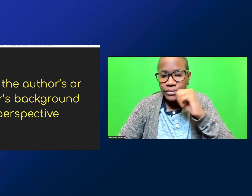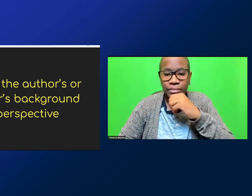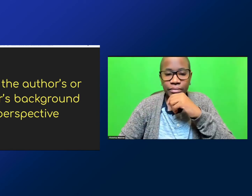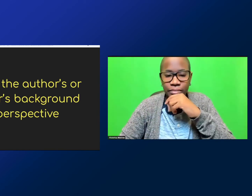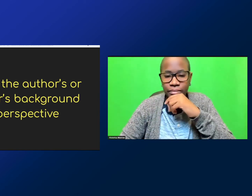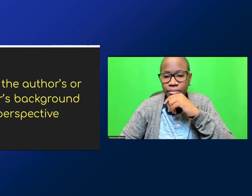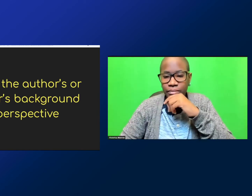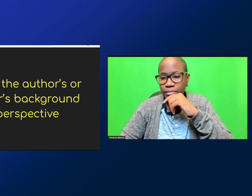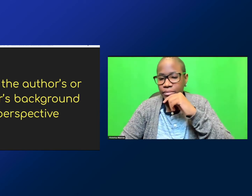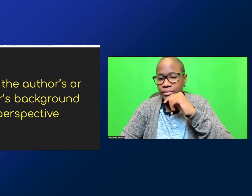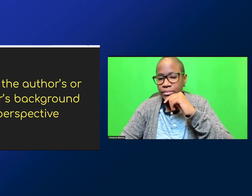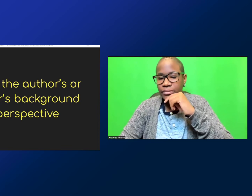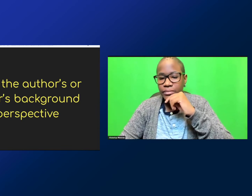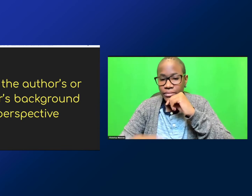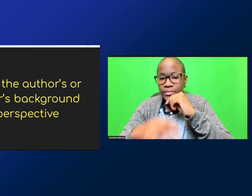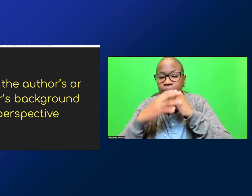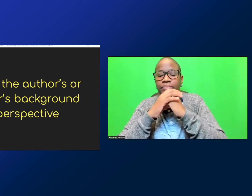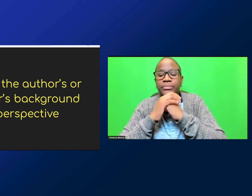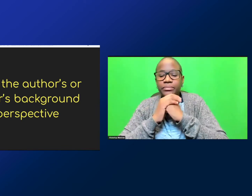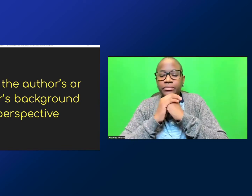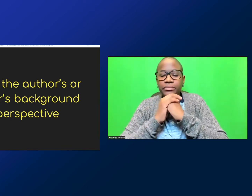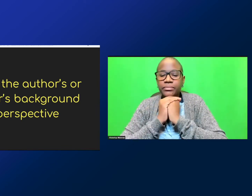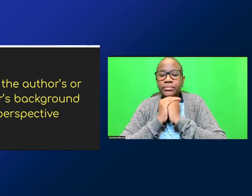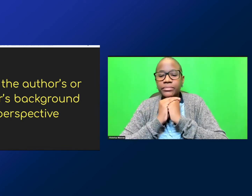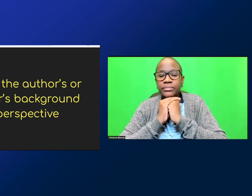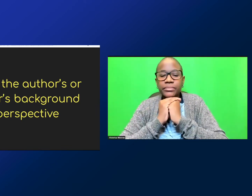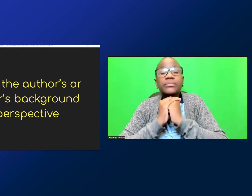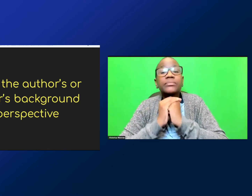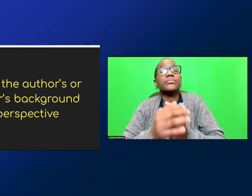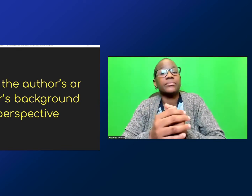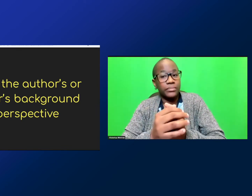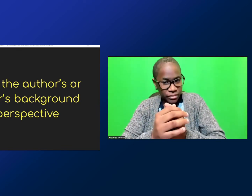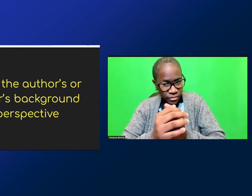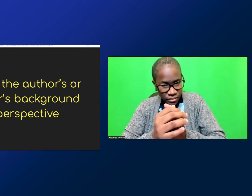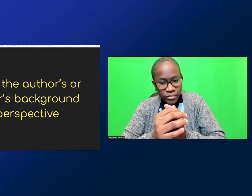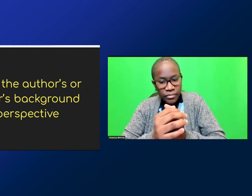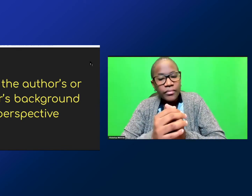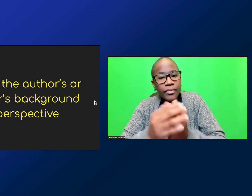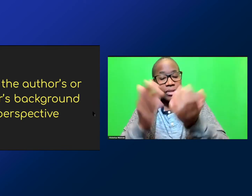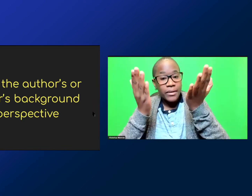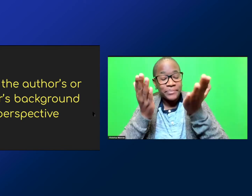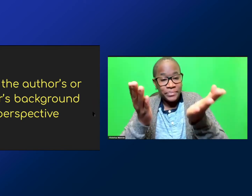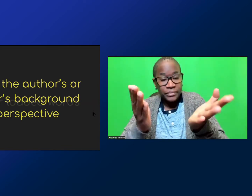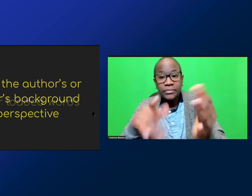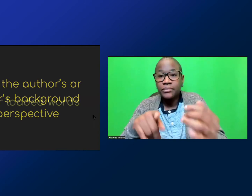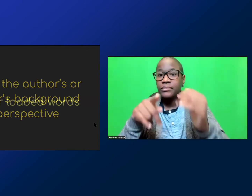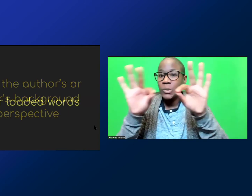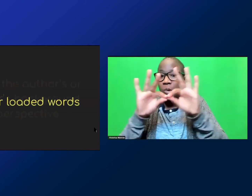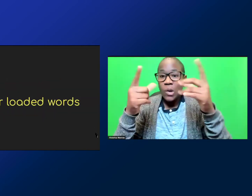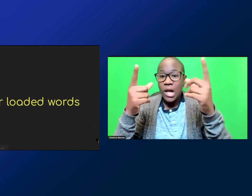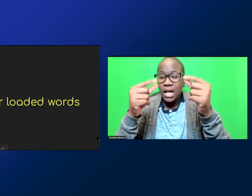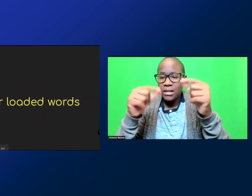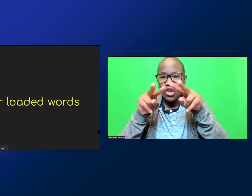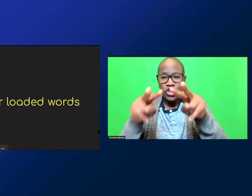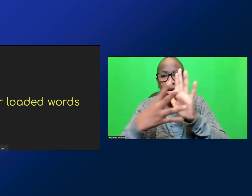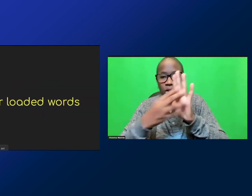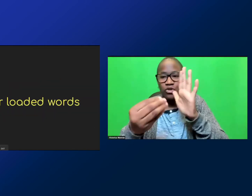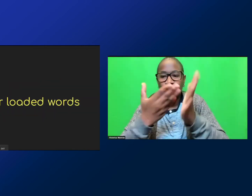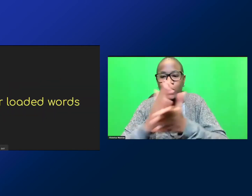consuming these books so it's important that we as caregivers must be aware of what's going on